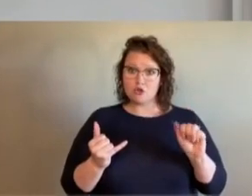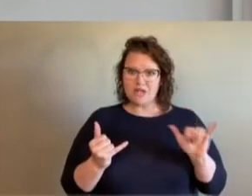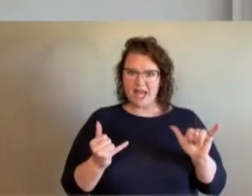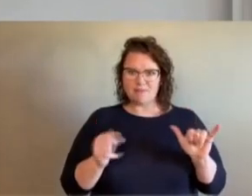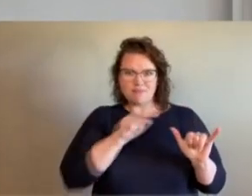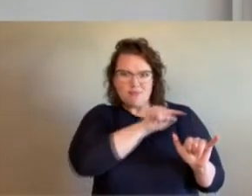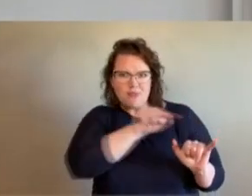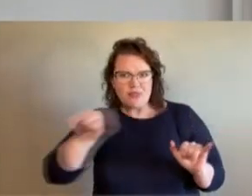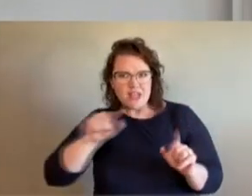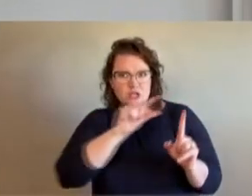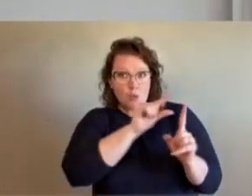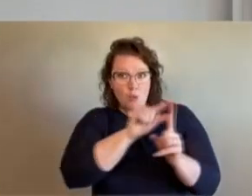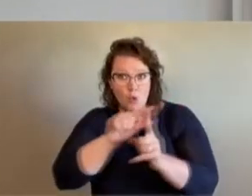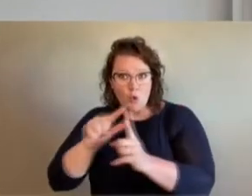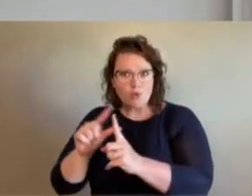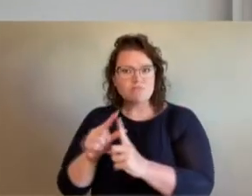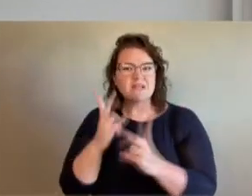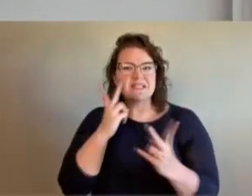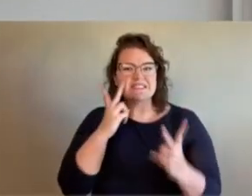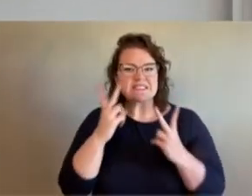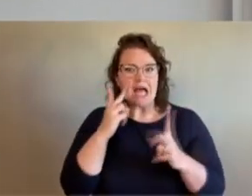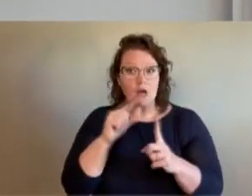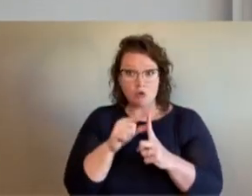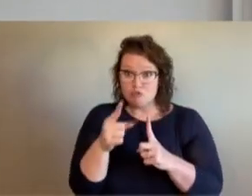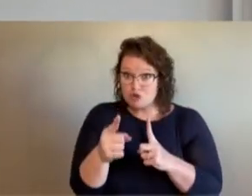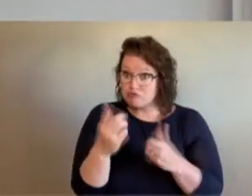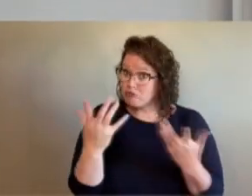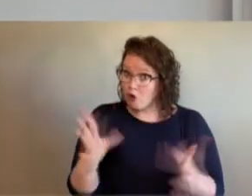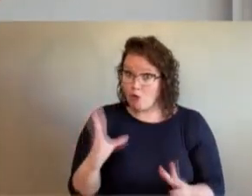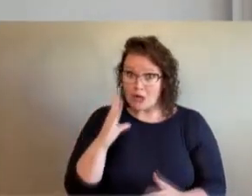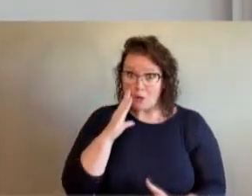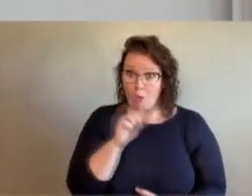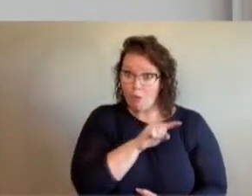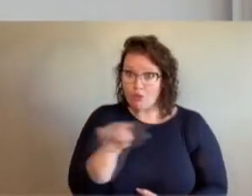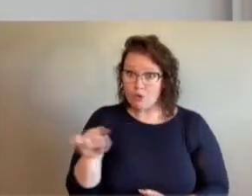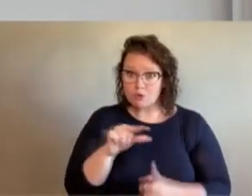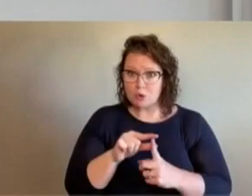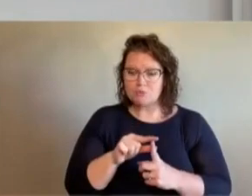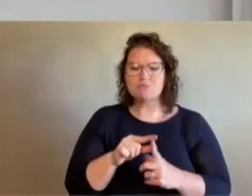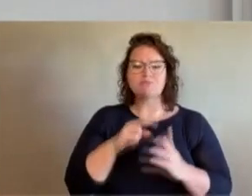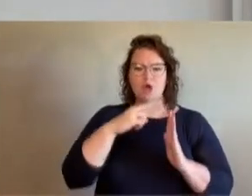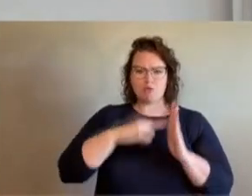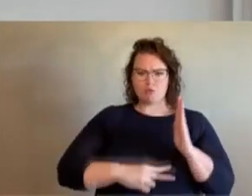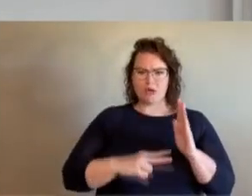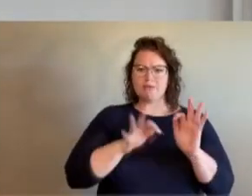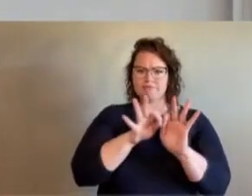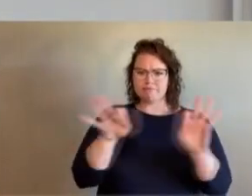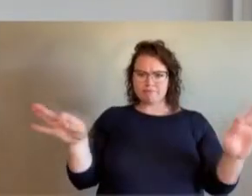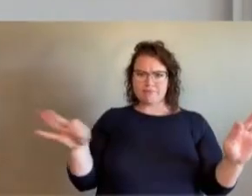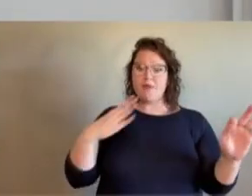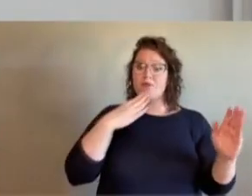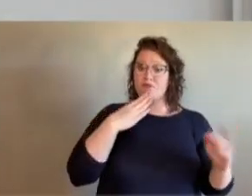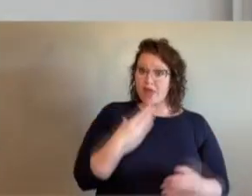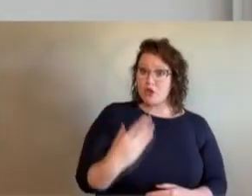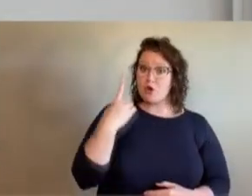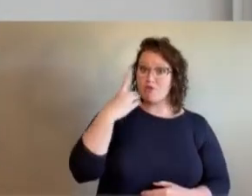your book today." Remember, a lot of these are site words.